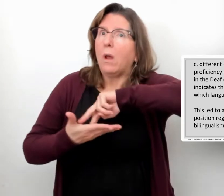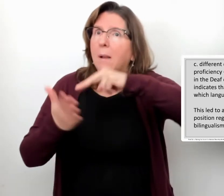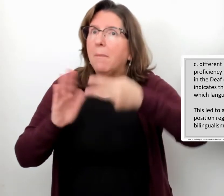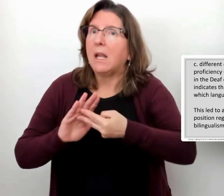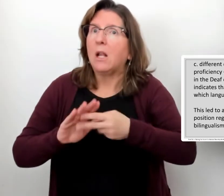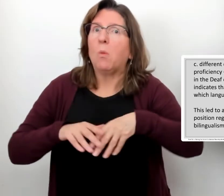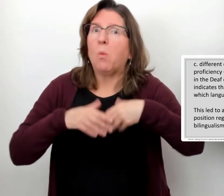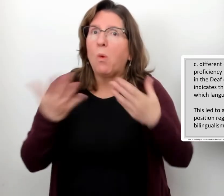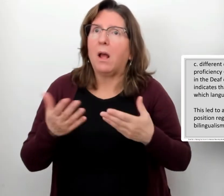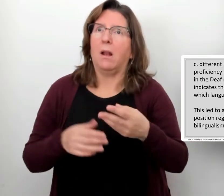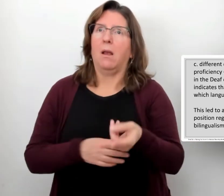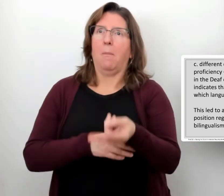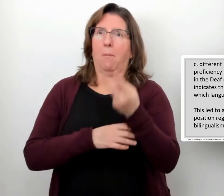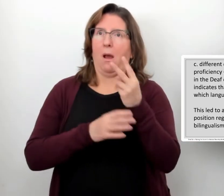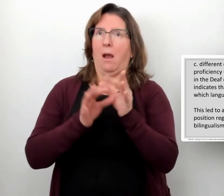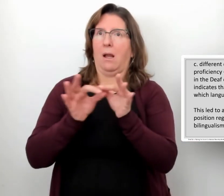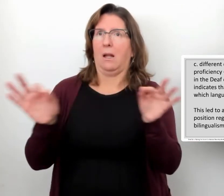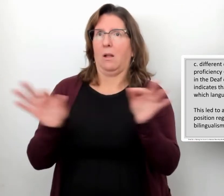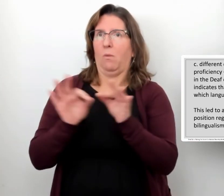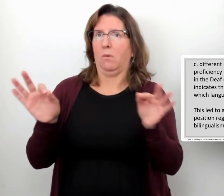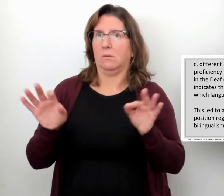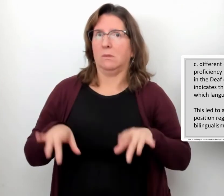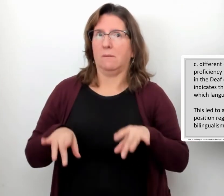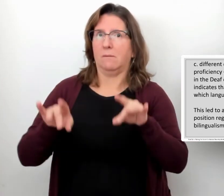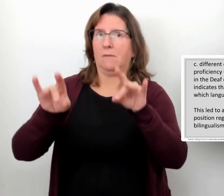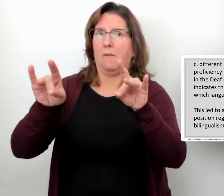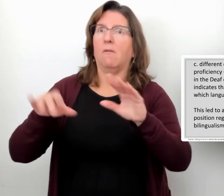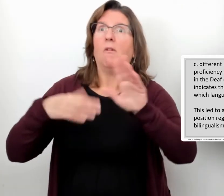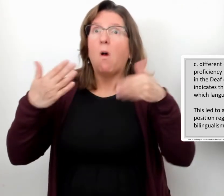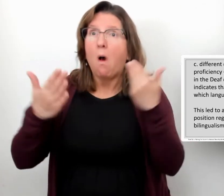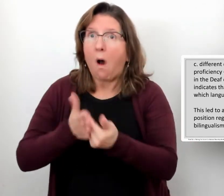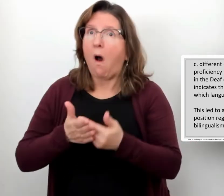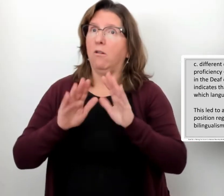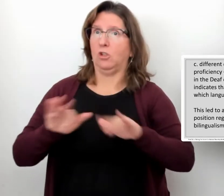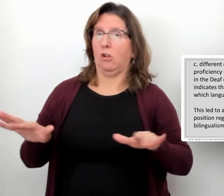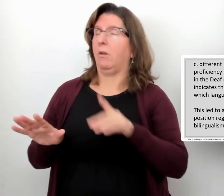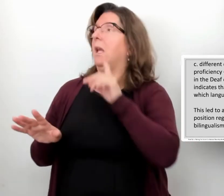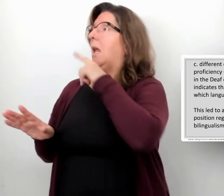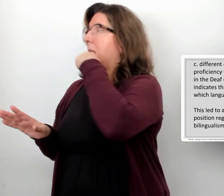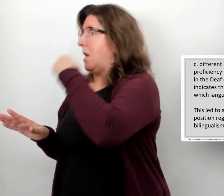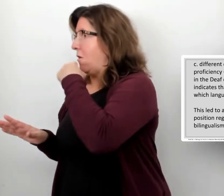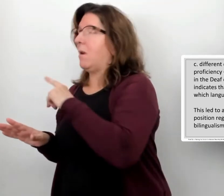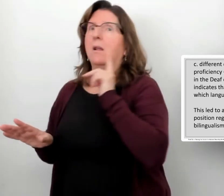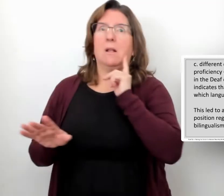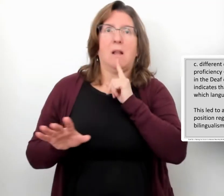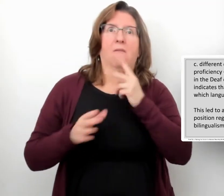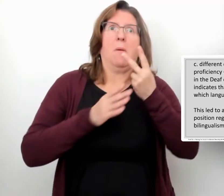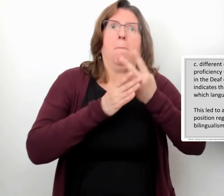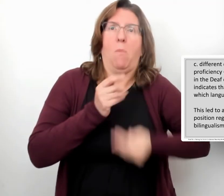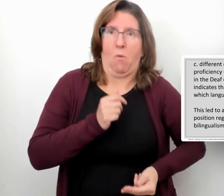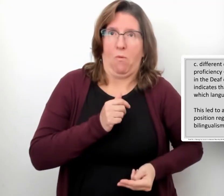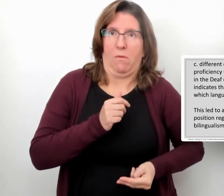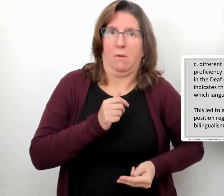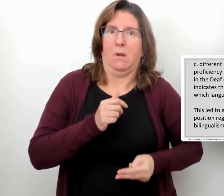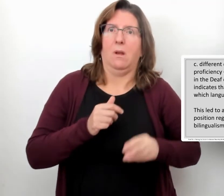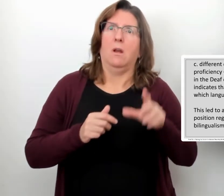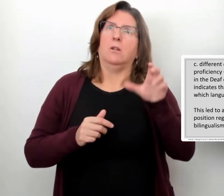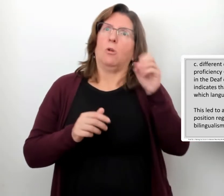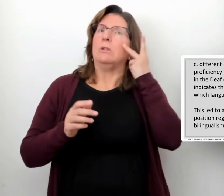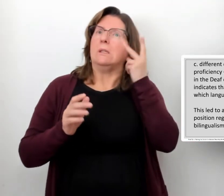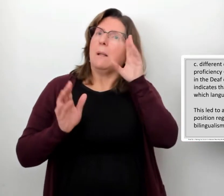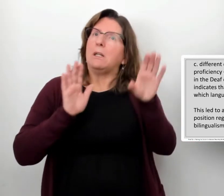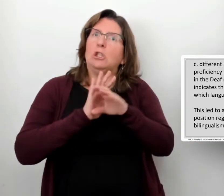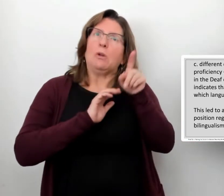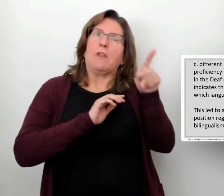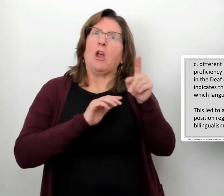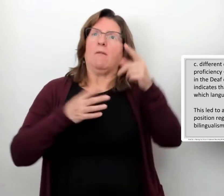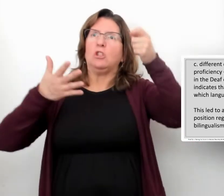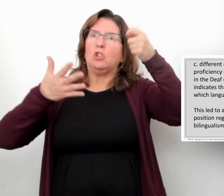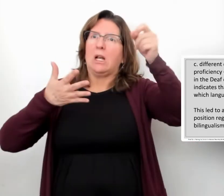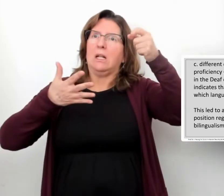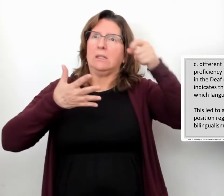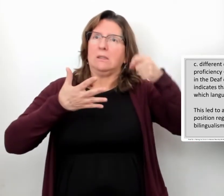This discovery led to a more flexible position regarding bilingualism for all children, not just deaf children - all children!